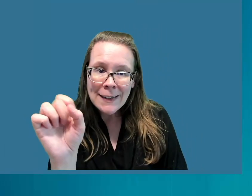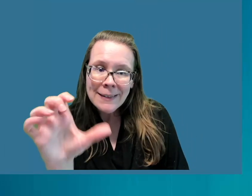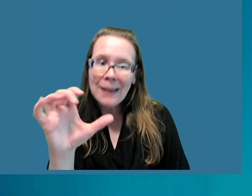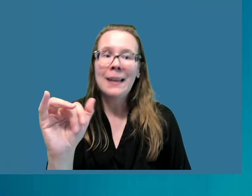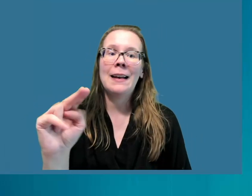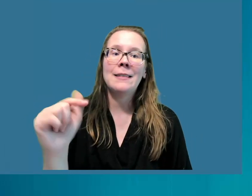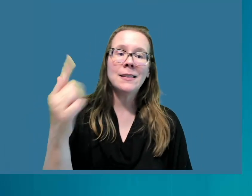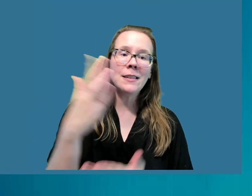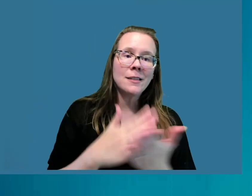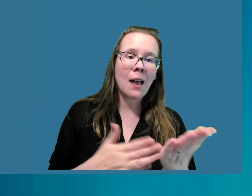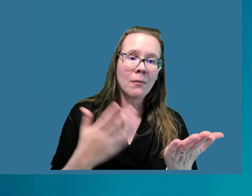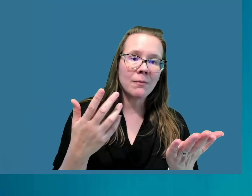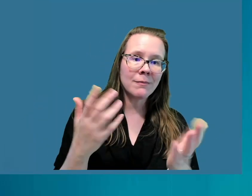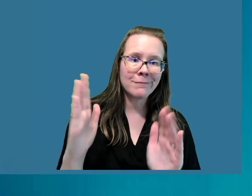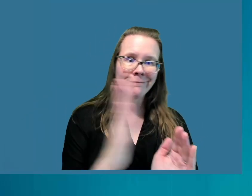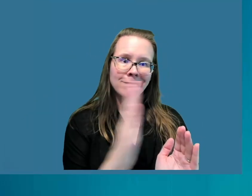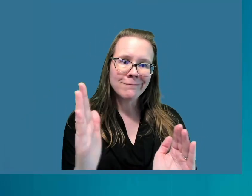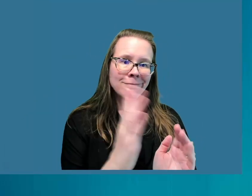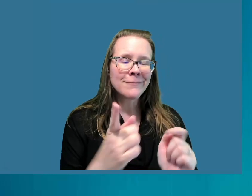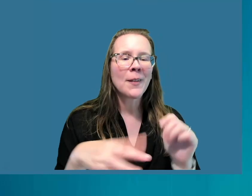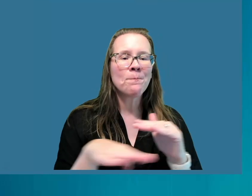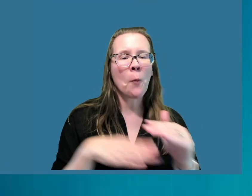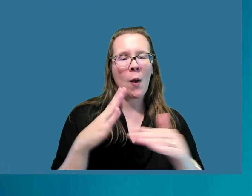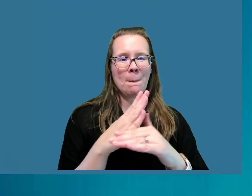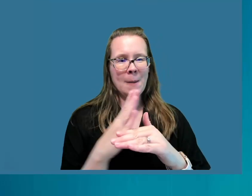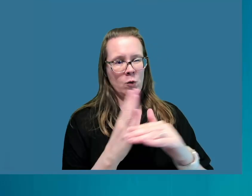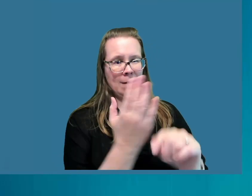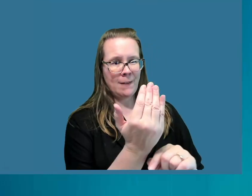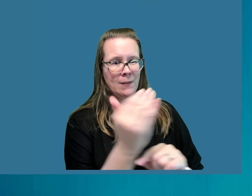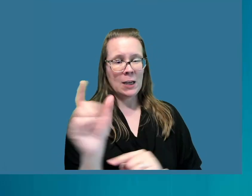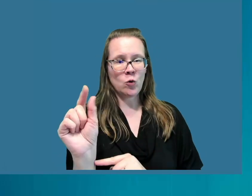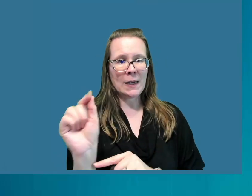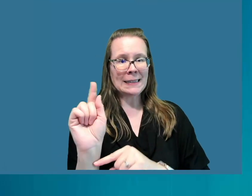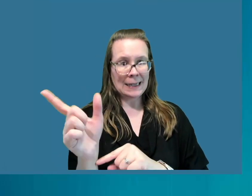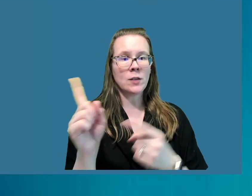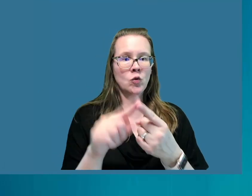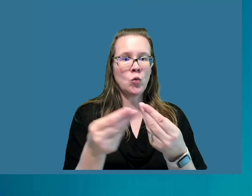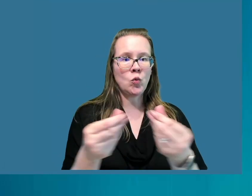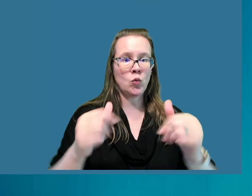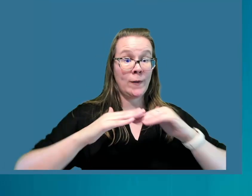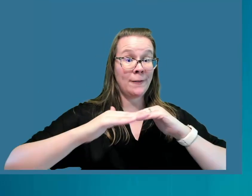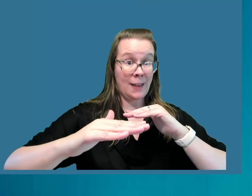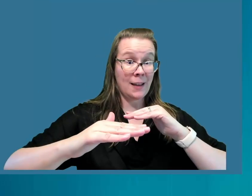icing, some people go for 17 second icing; but essentially I use something between 15 and 20